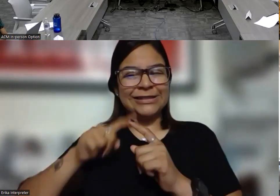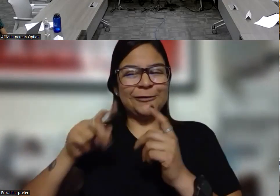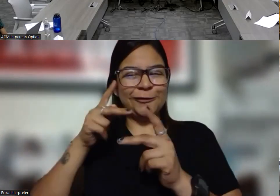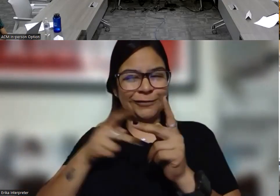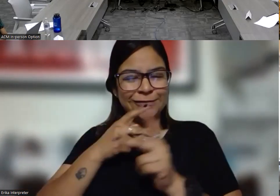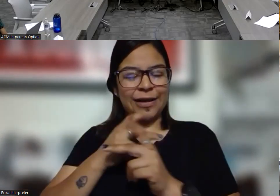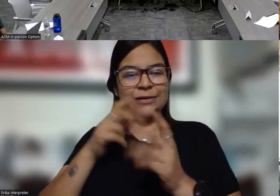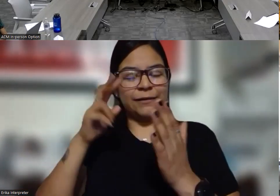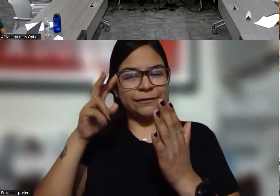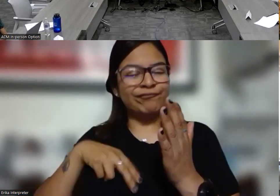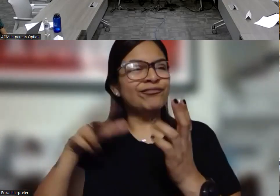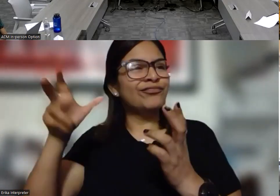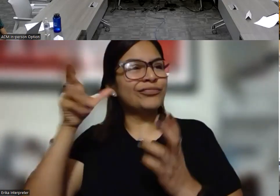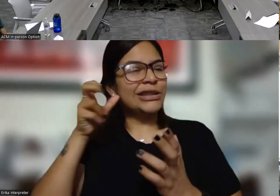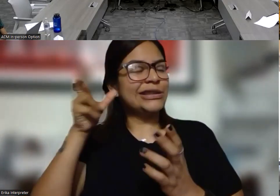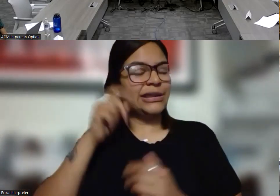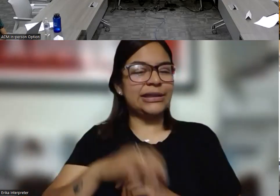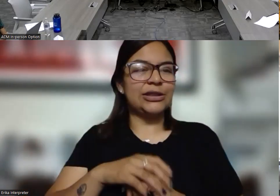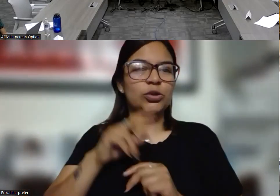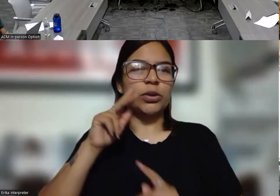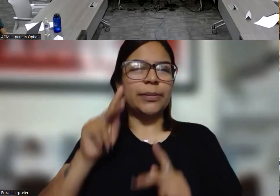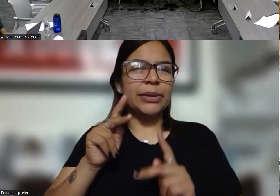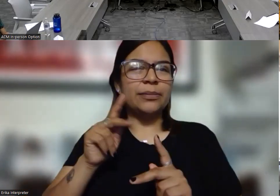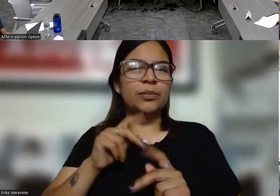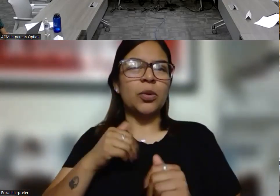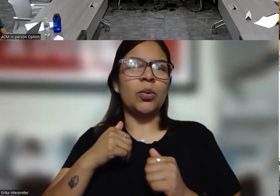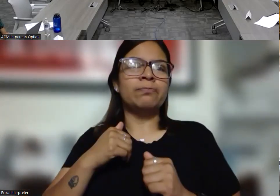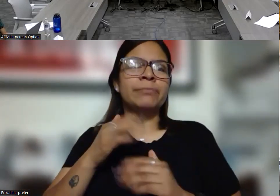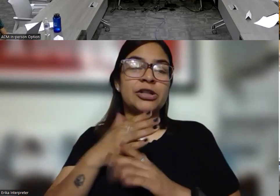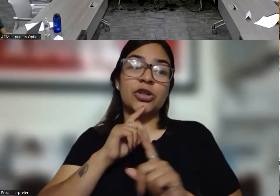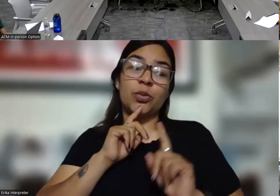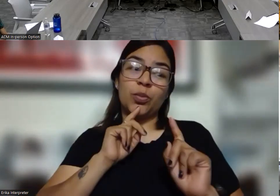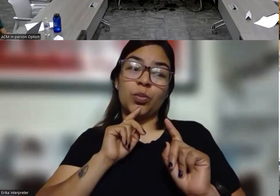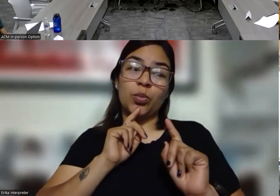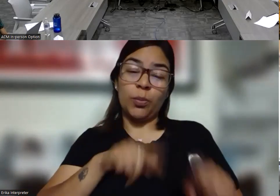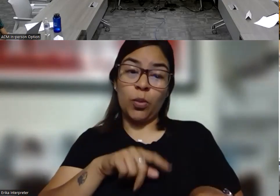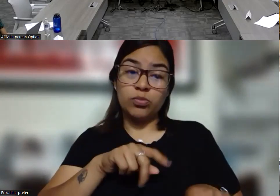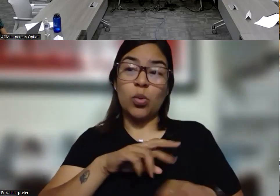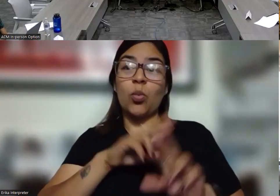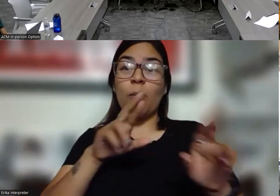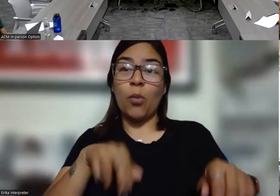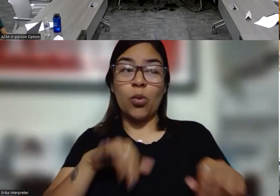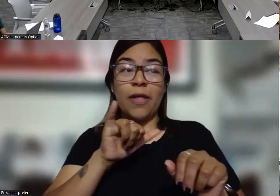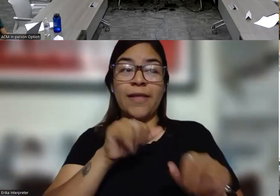listening to uh people report on them that that was really an exceptional uh reporting on your